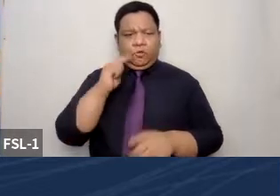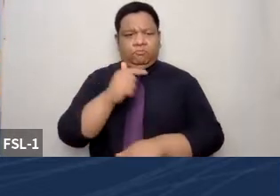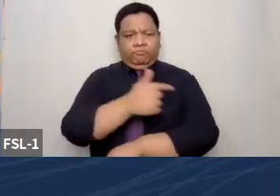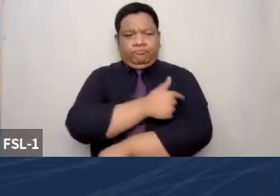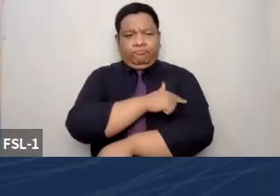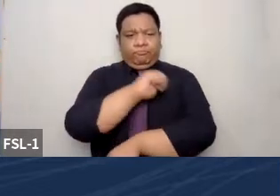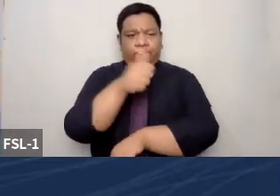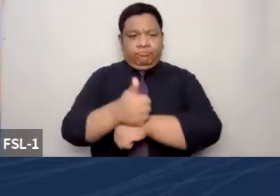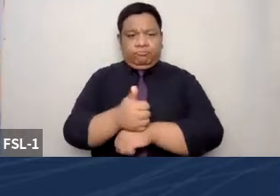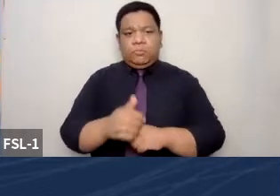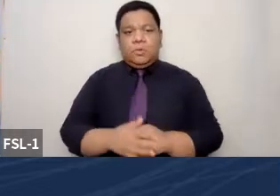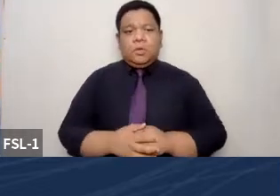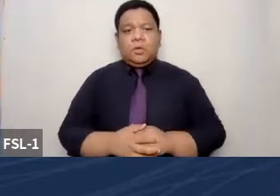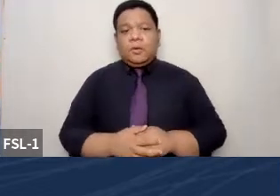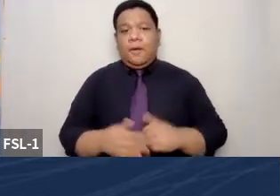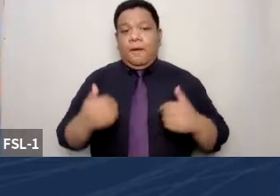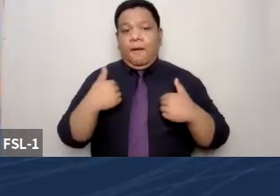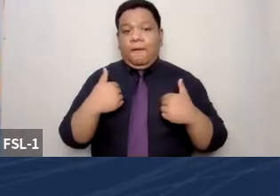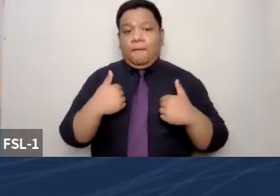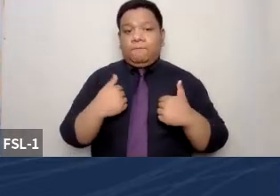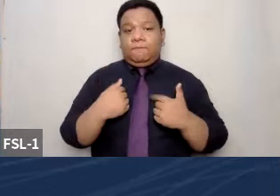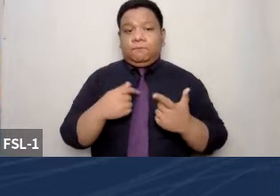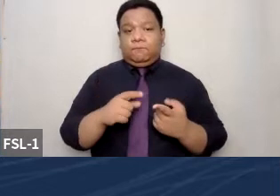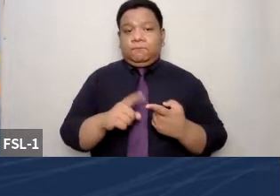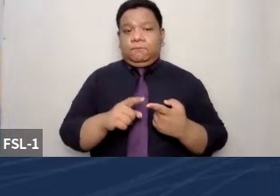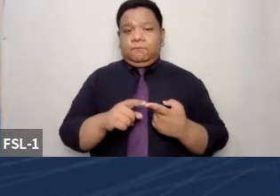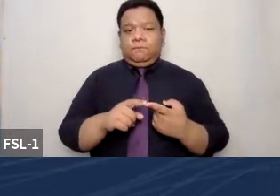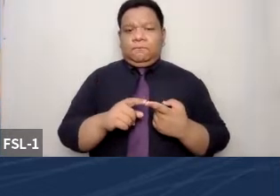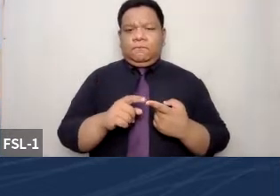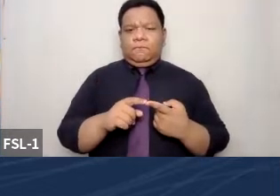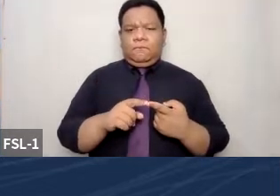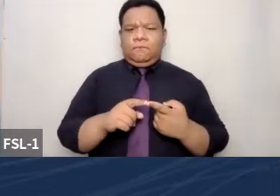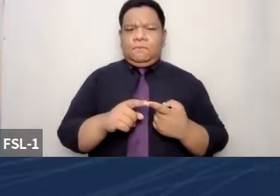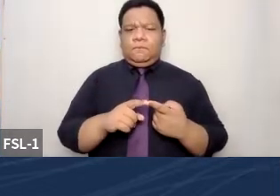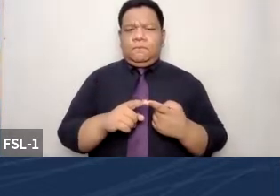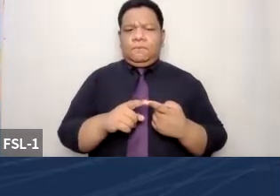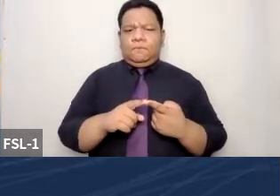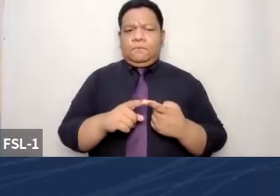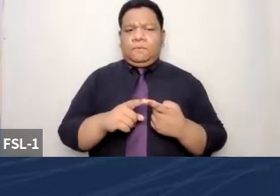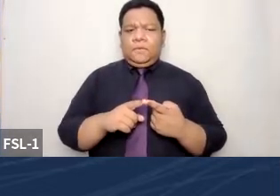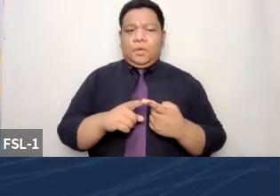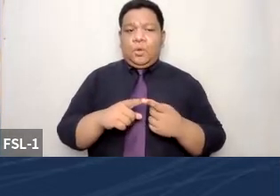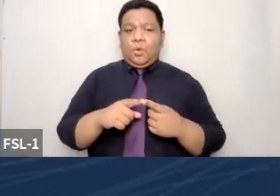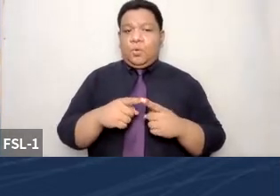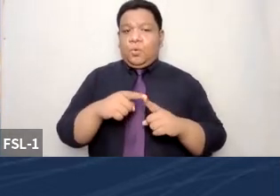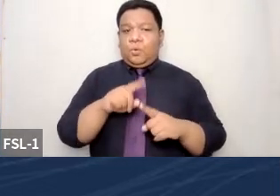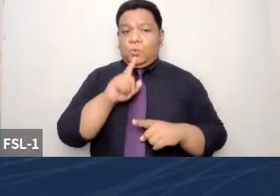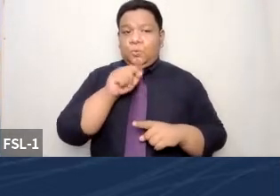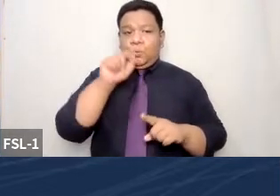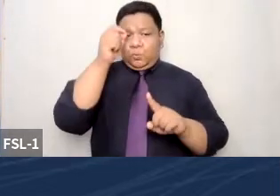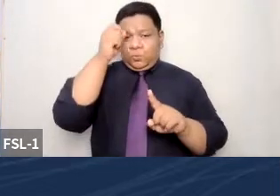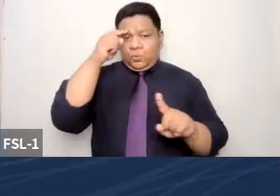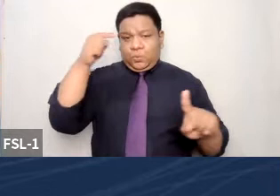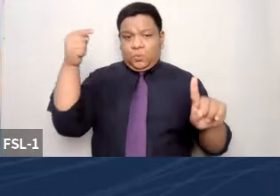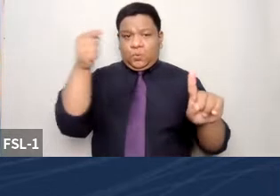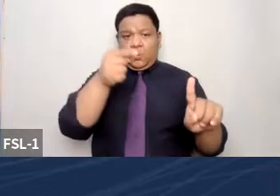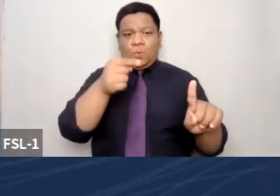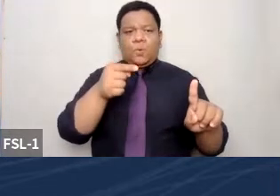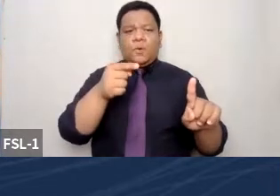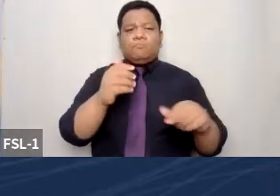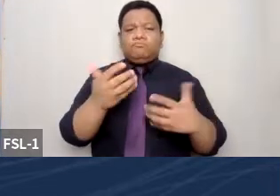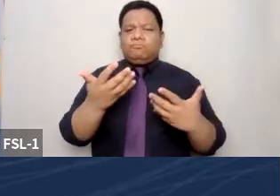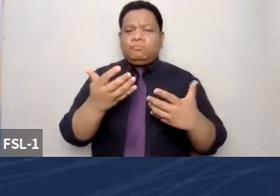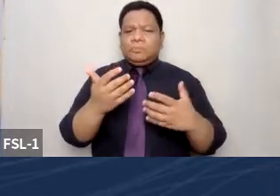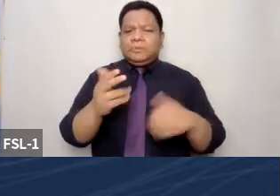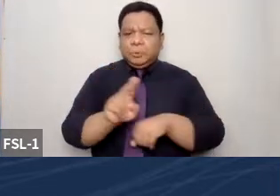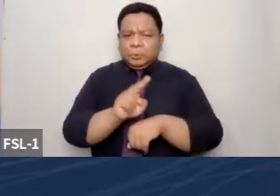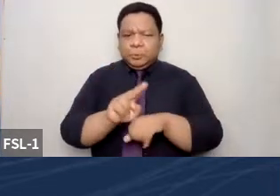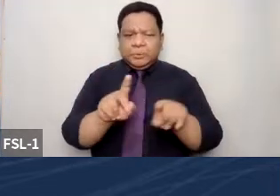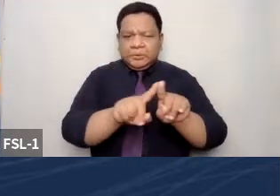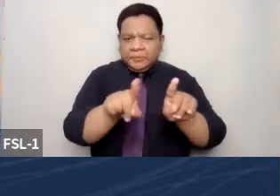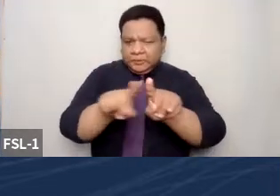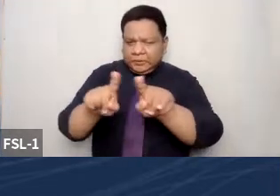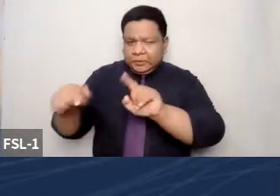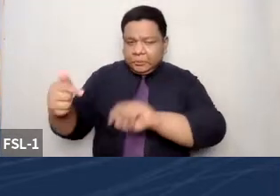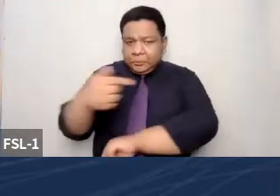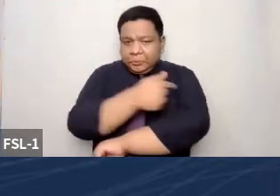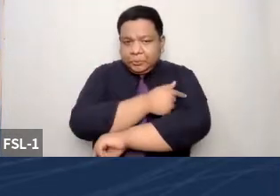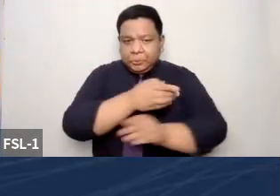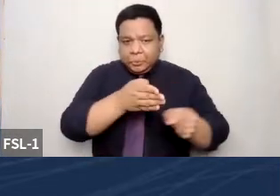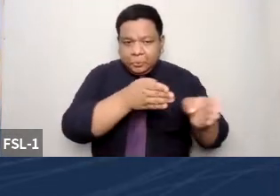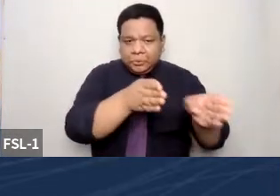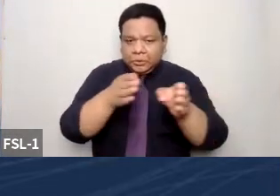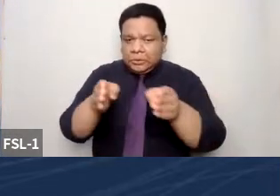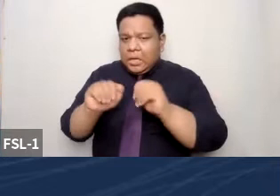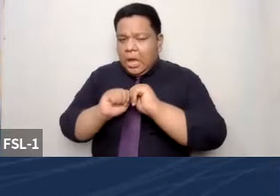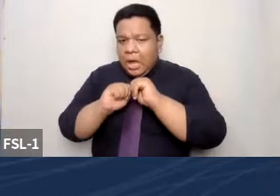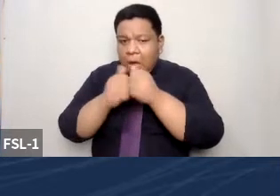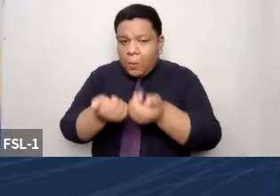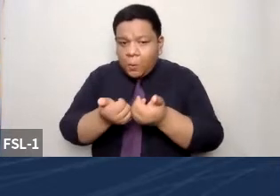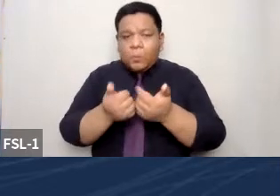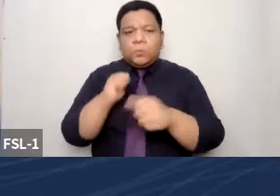So one of our operational objectives is to really utilize multiple strategies and various vaccination models to roll out the vaccination as fast as possible.